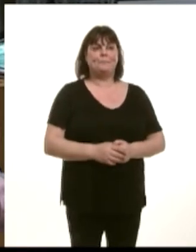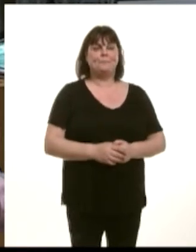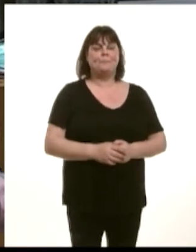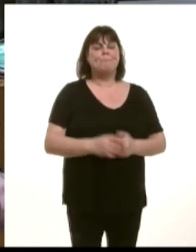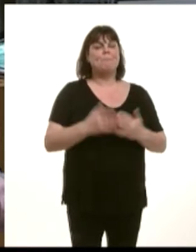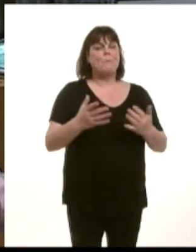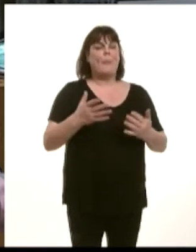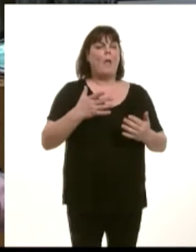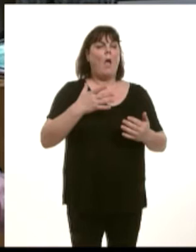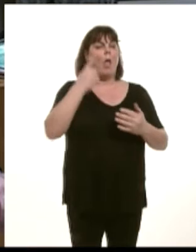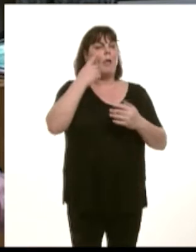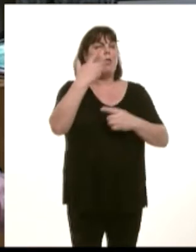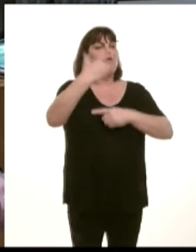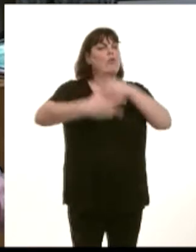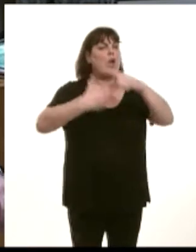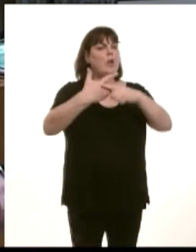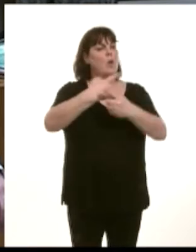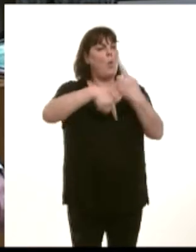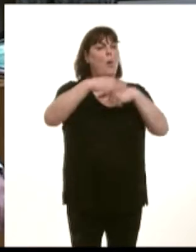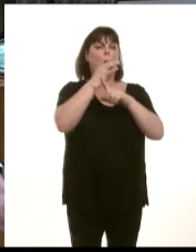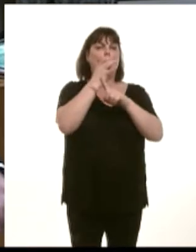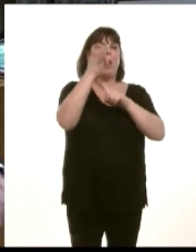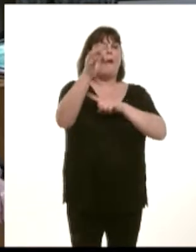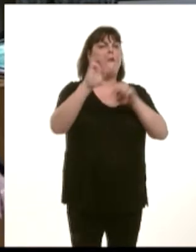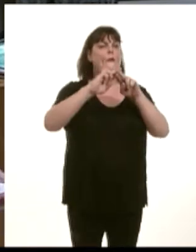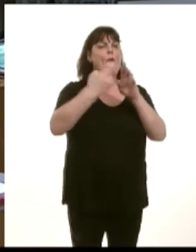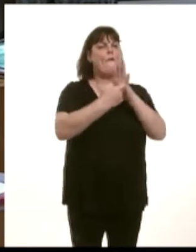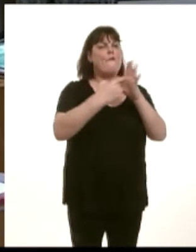the franchise in three years’ time, we would have to consider north-south links.